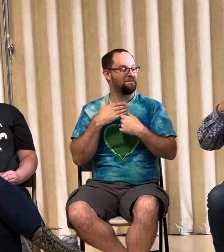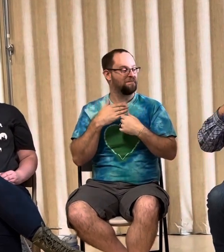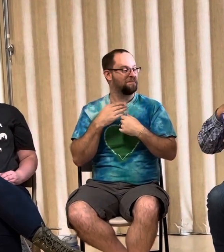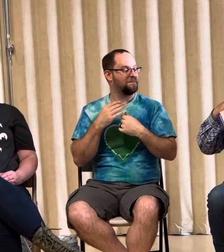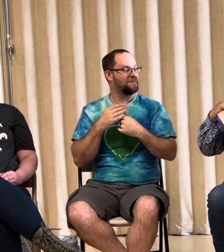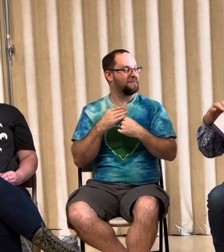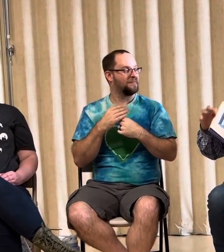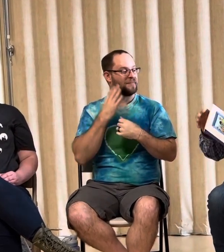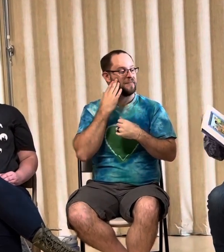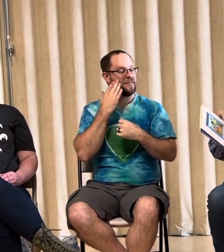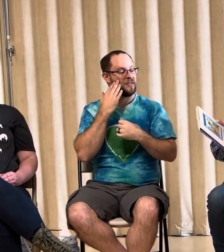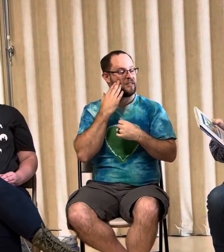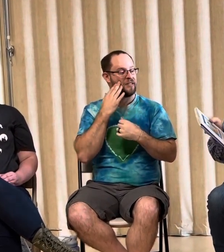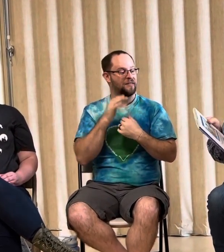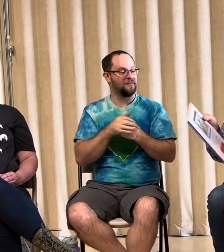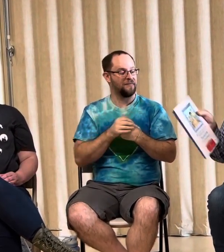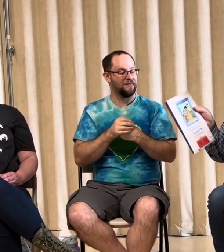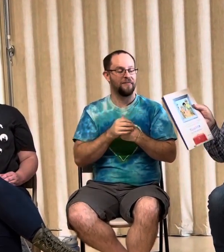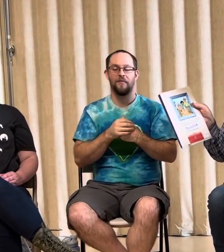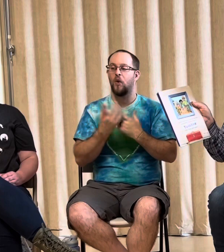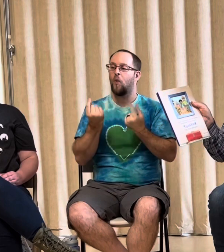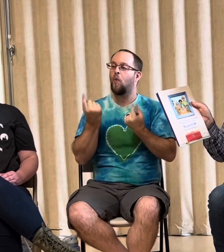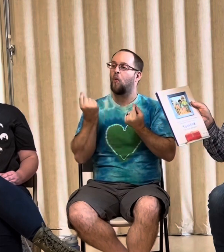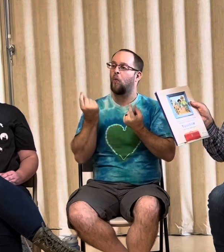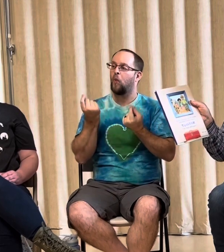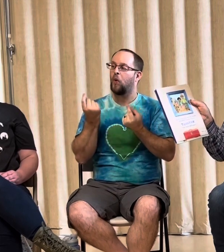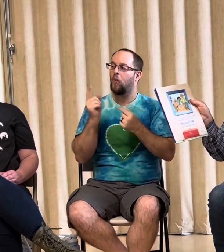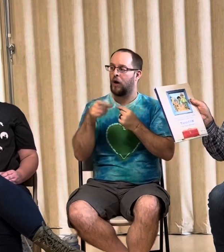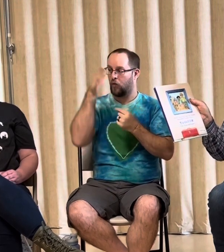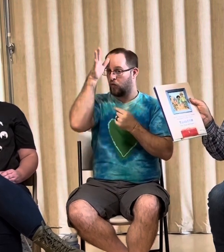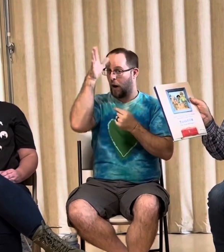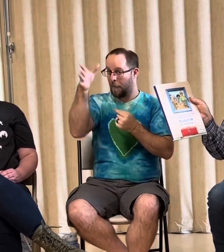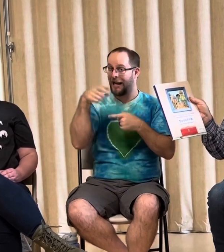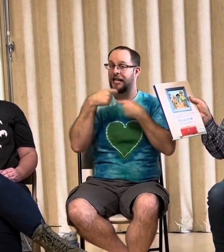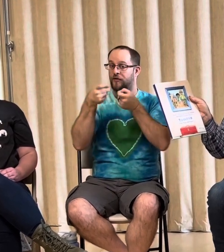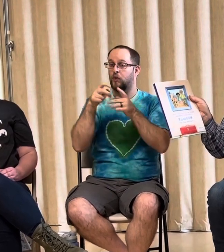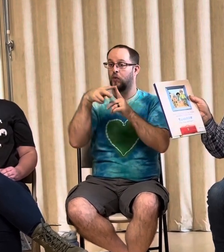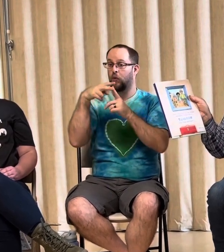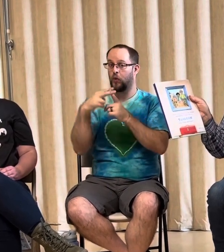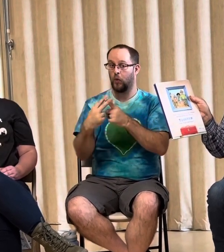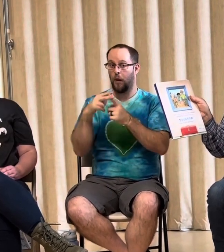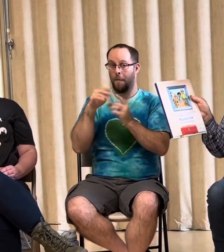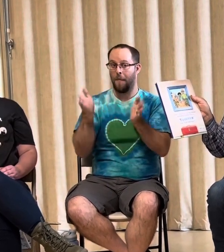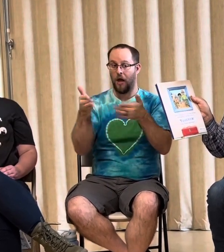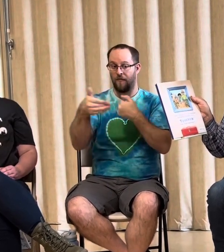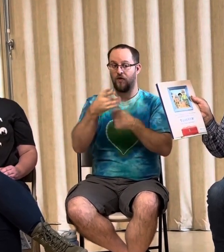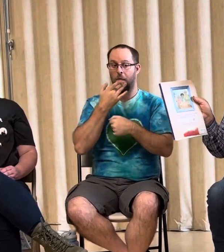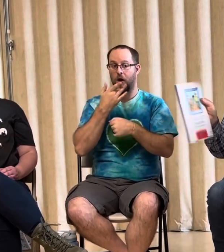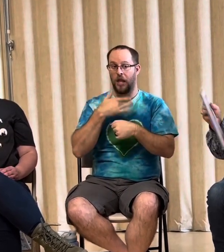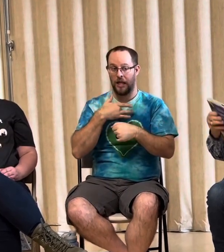you know what? What should you do when Grandpa gives you a toolbox for your birthday? Maybe you